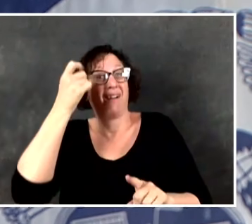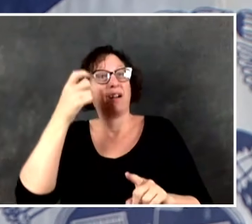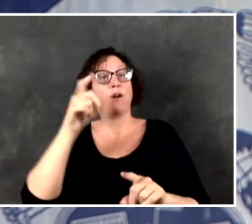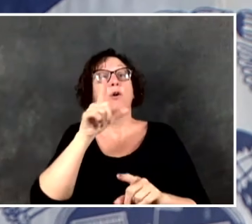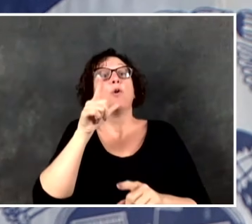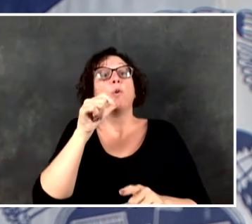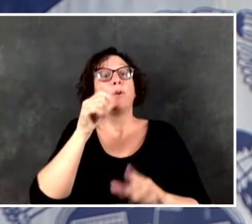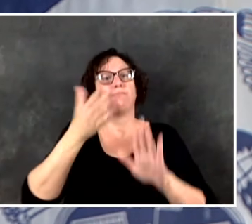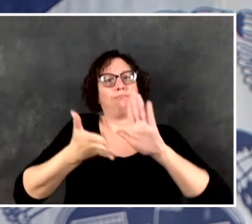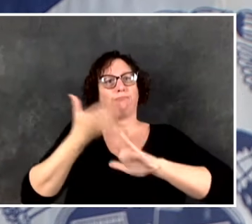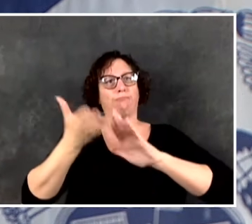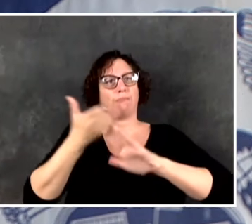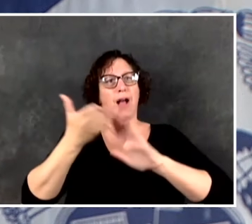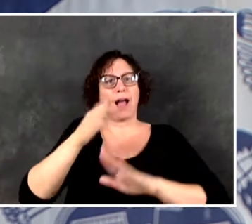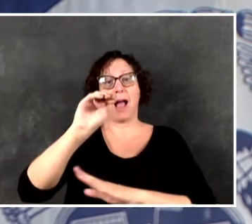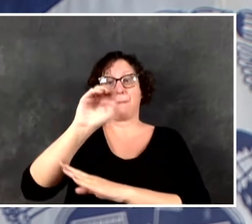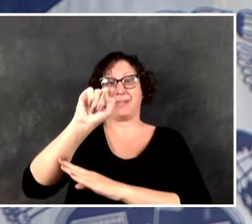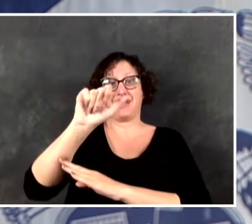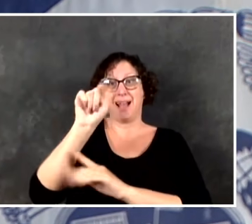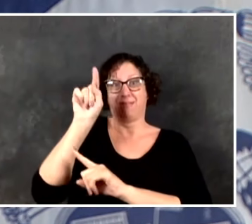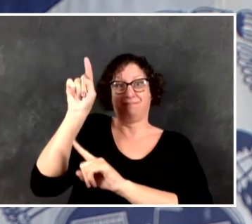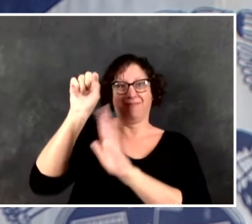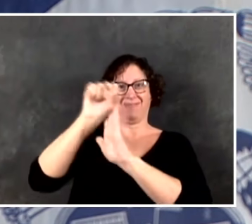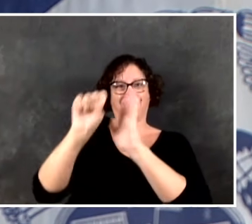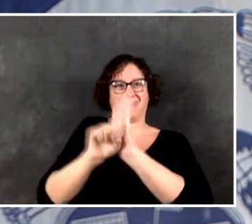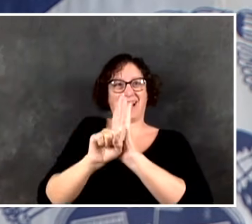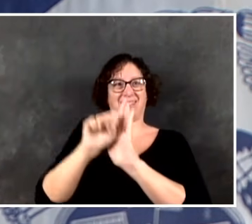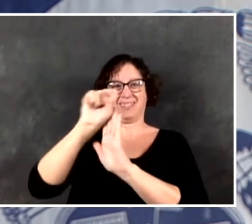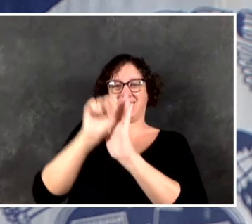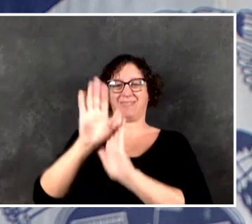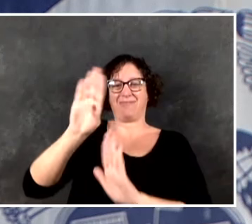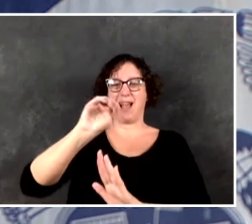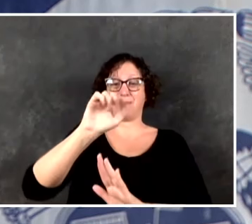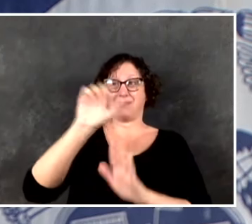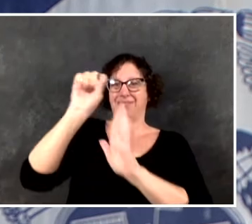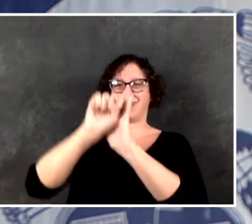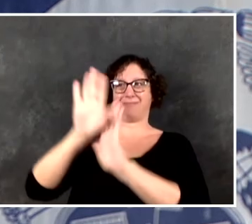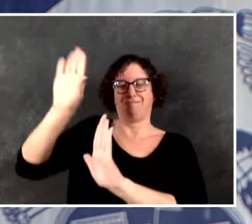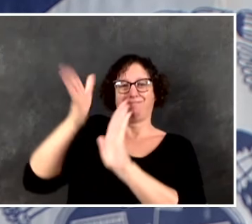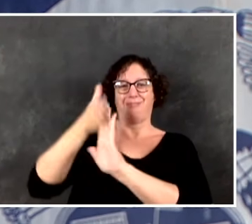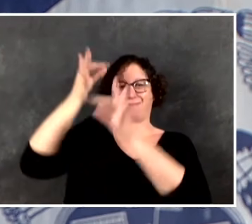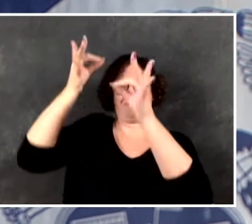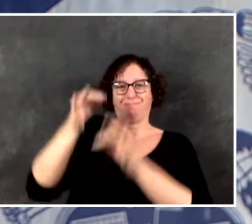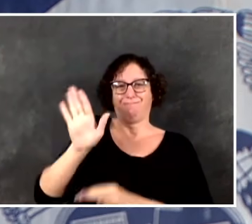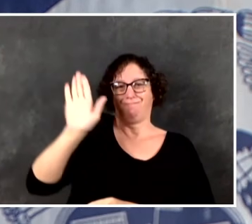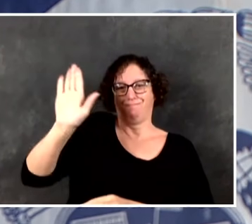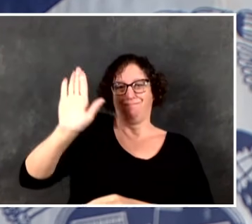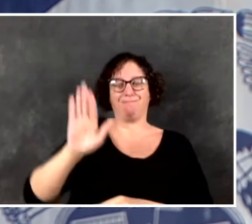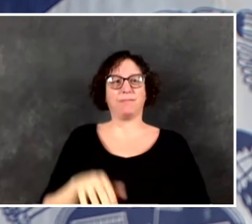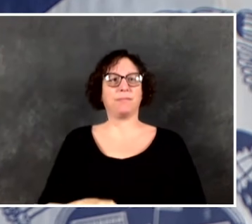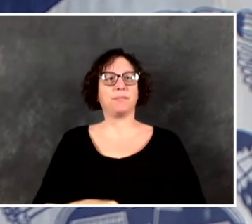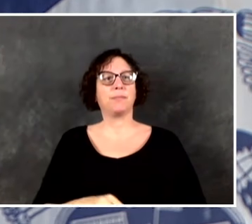WIT HREPSECT TO THE MTA AND WE WANT TO BE MINDFUL OF THAT. AS WE GET MORE DEEPLY INTO RECOVERY THINKING, WE'LL